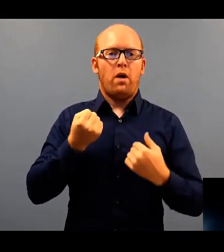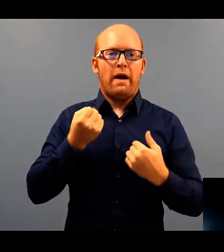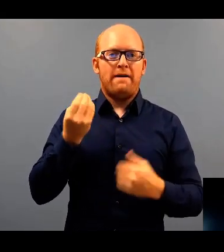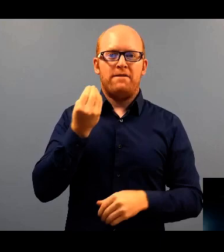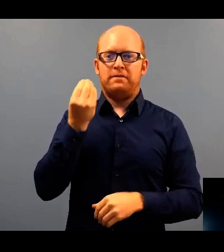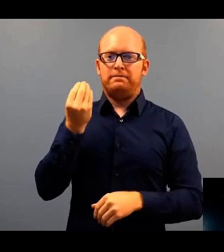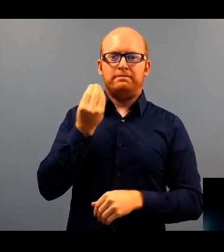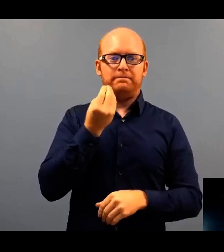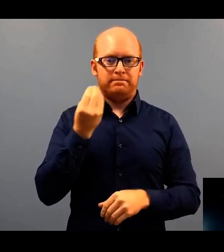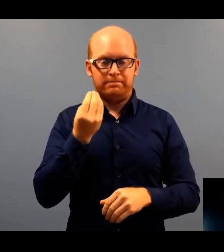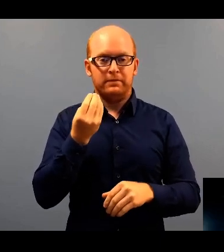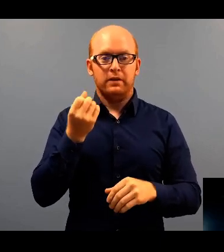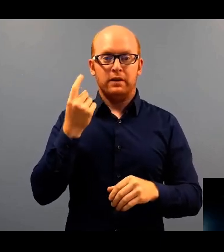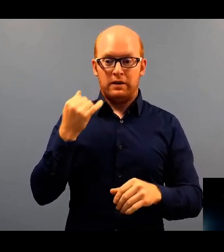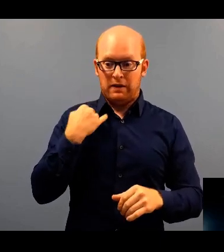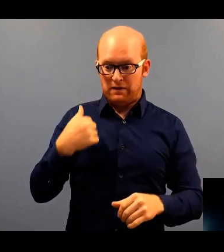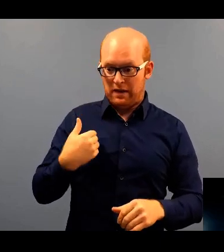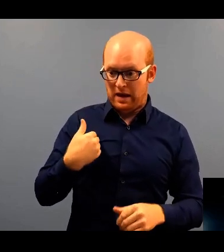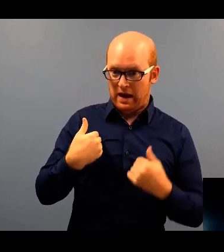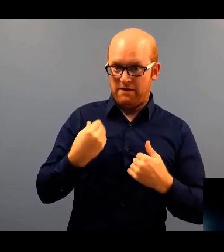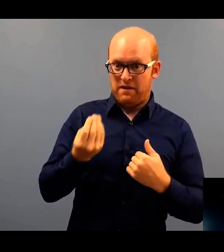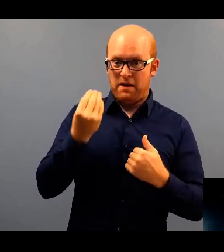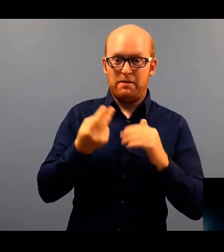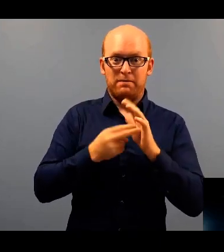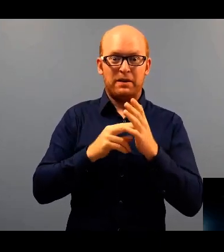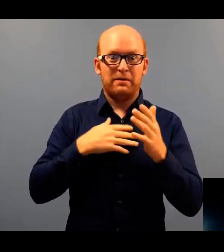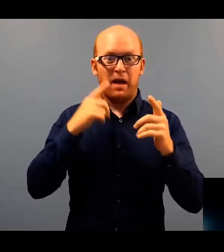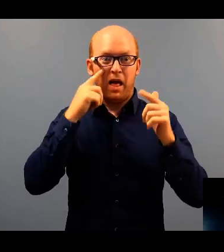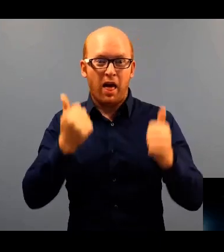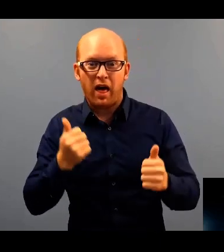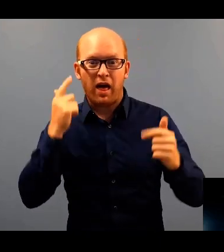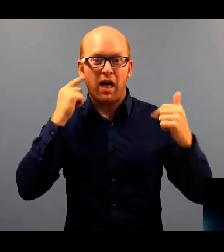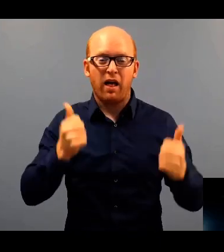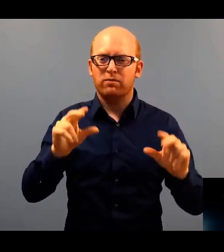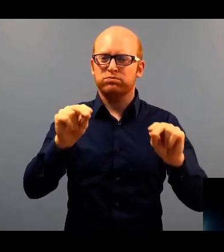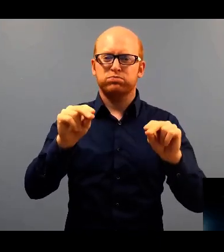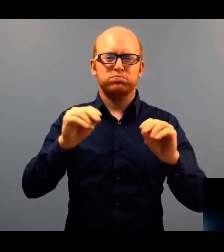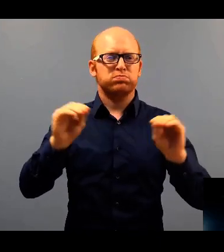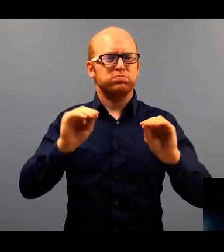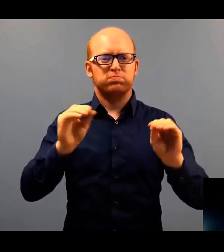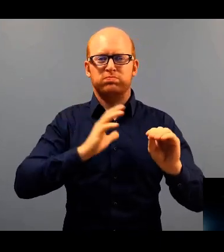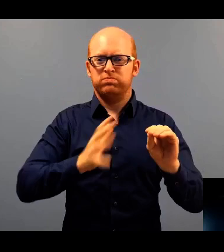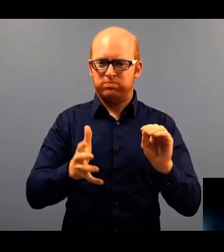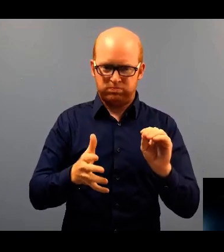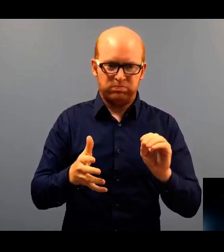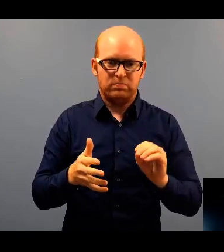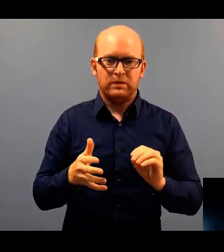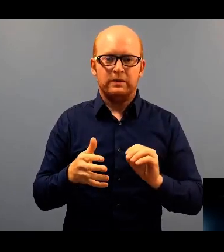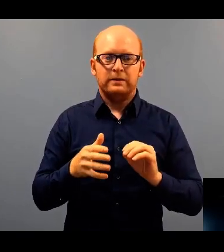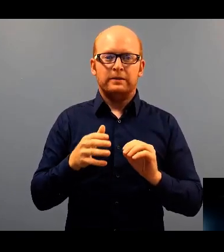have normal hearing and normal vision. When we look at a family history of Usher syndrome,